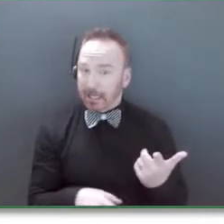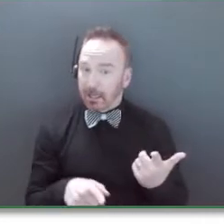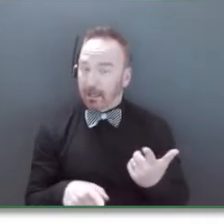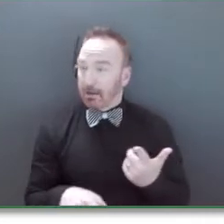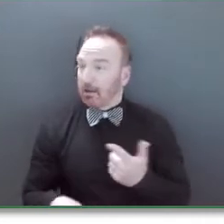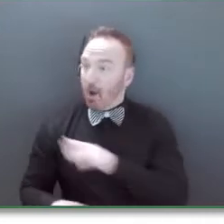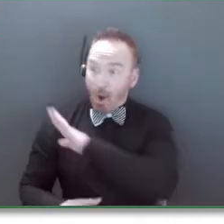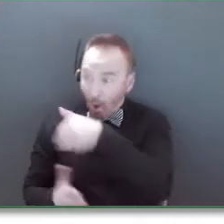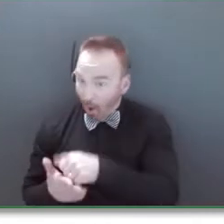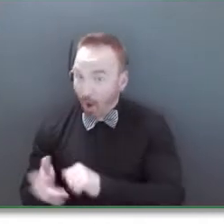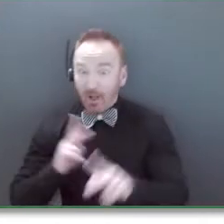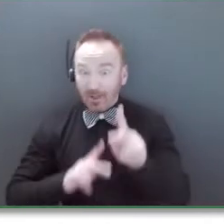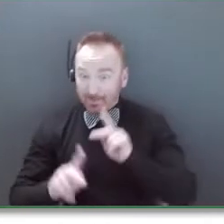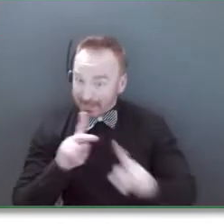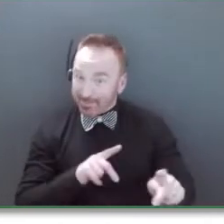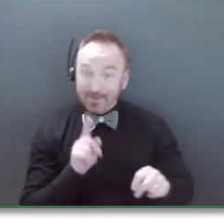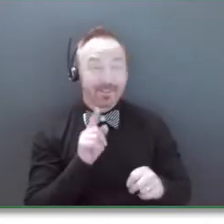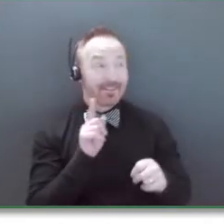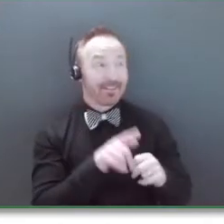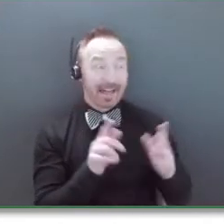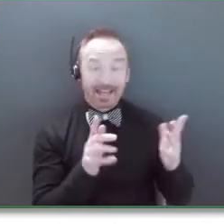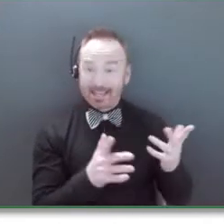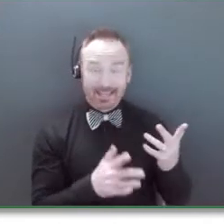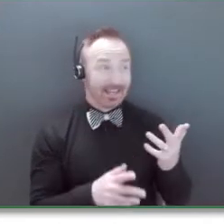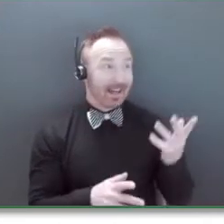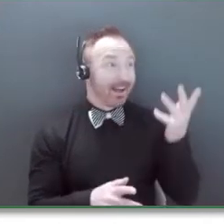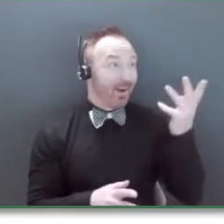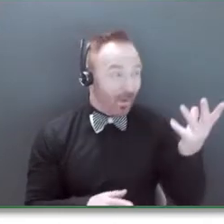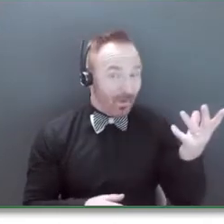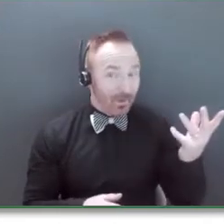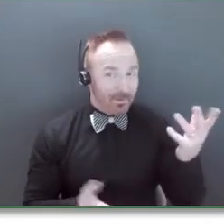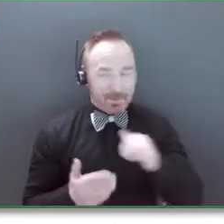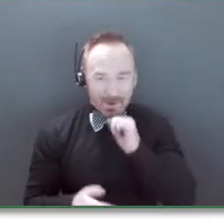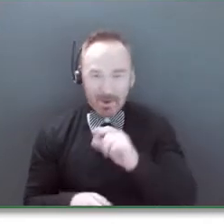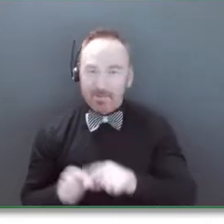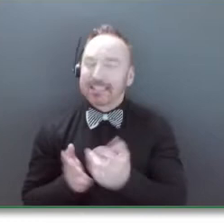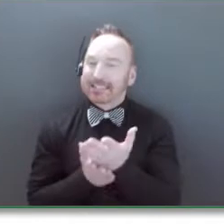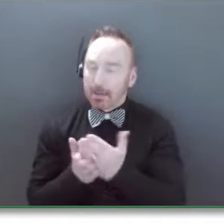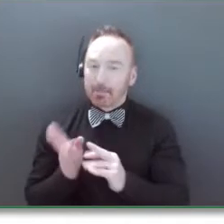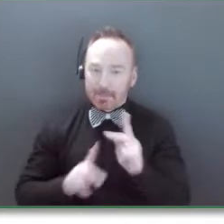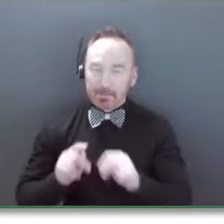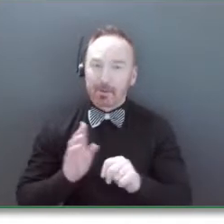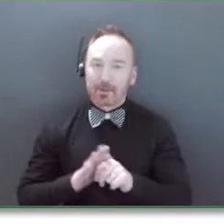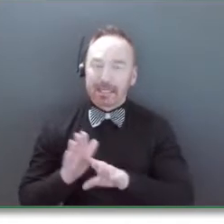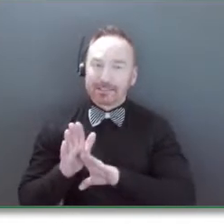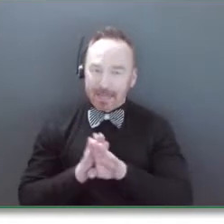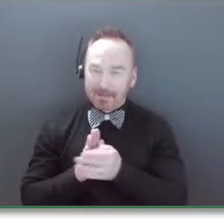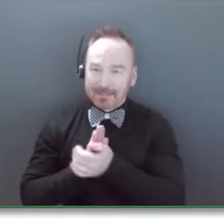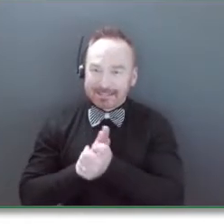building up their their hiking experiences, a very rewarding